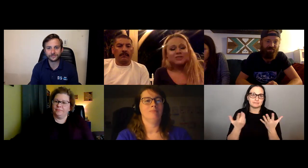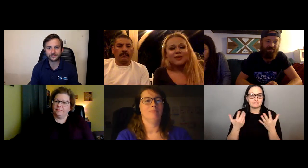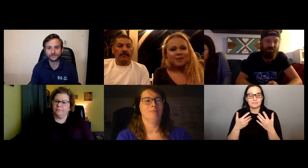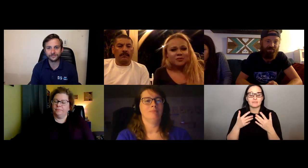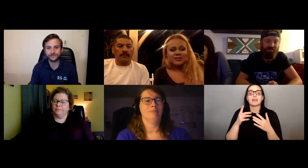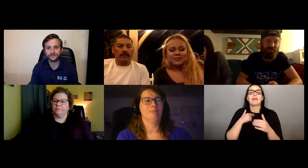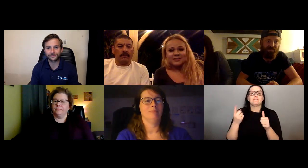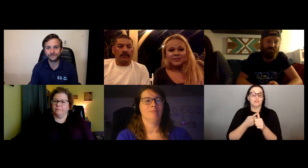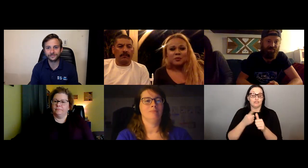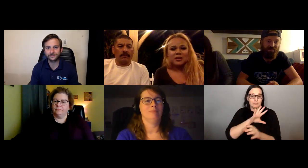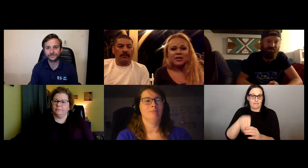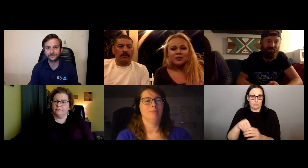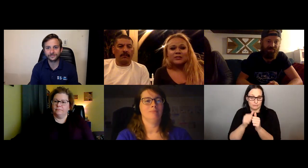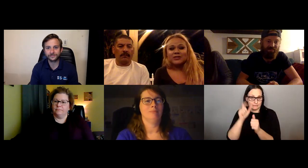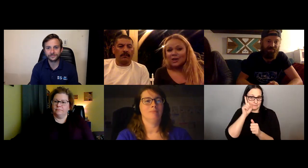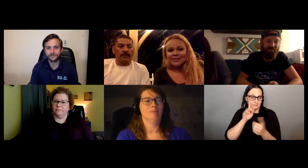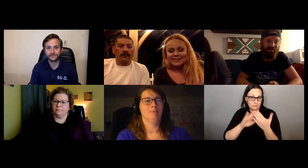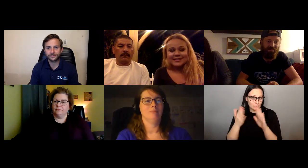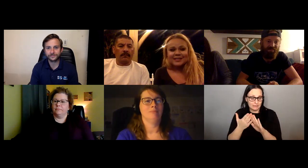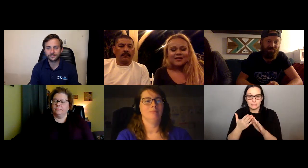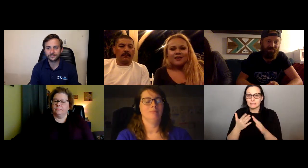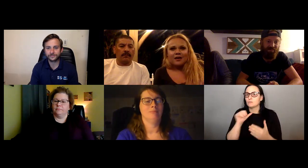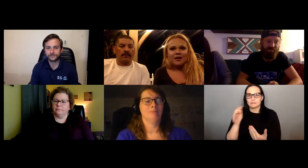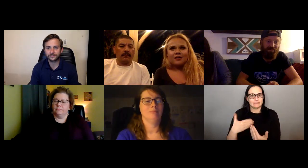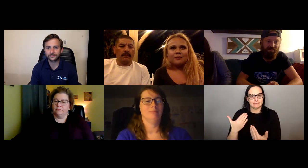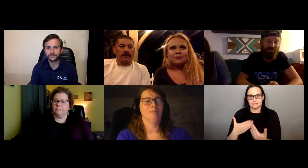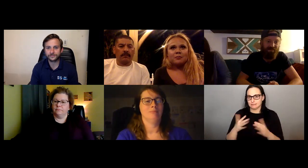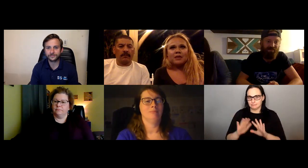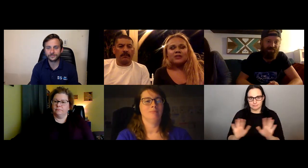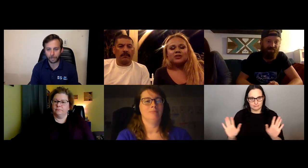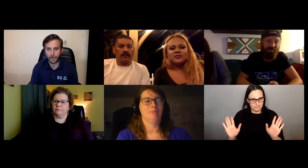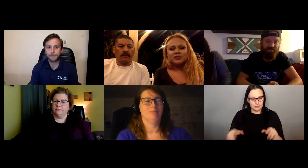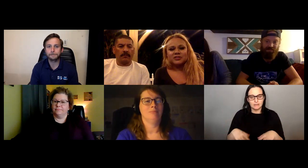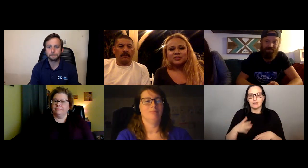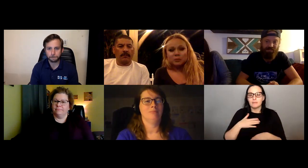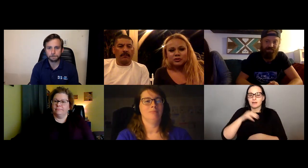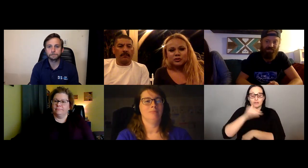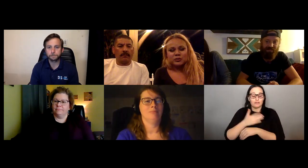involved with the deaf community it was not